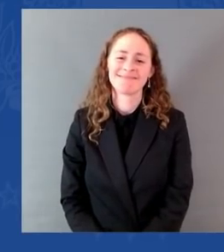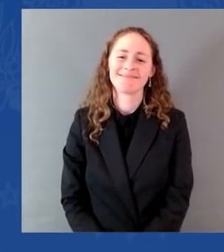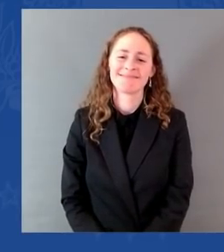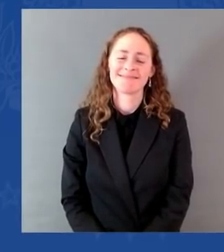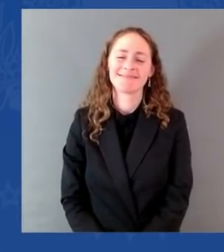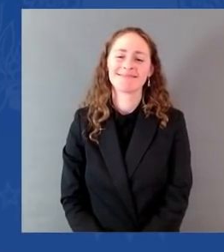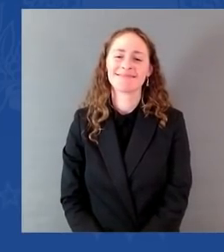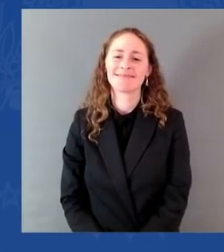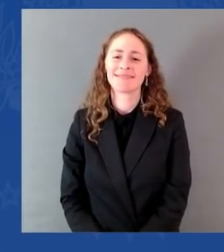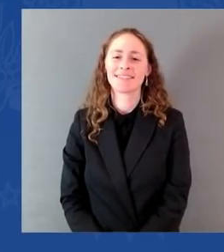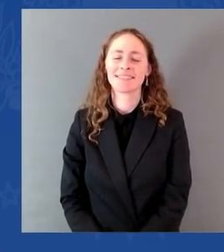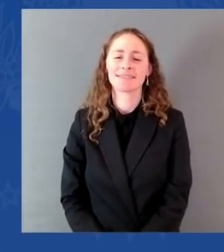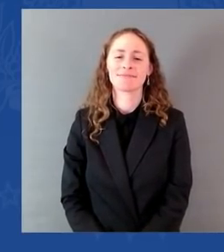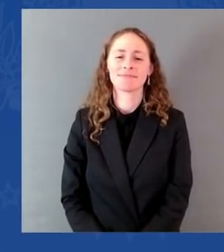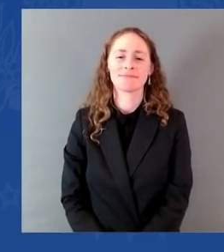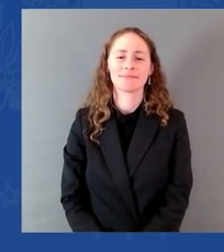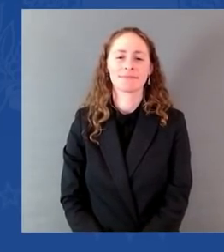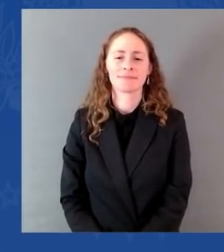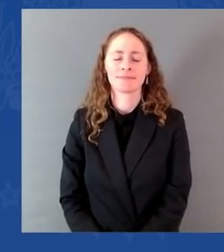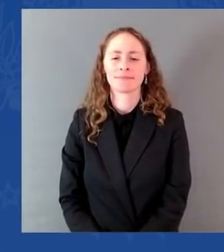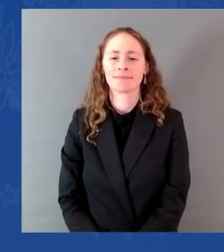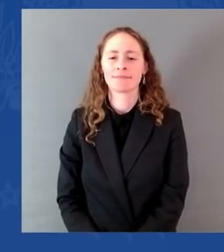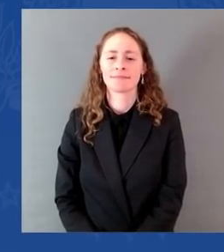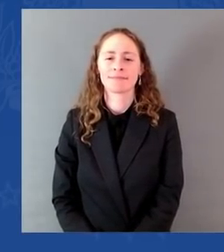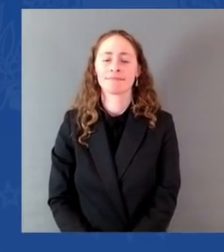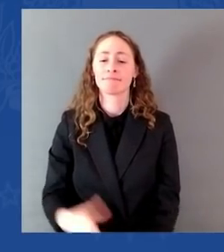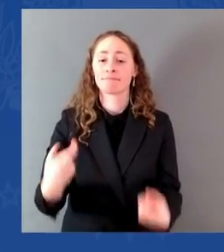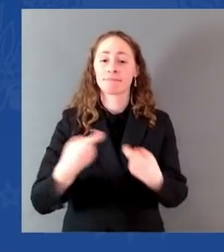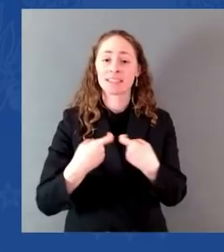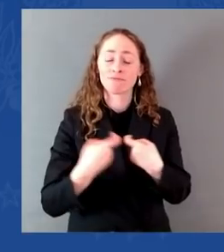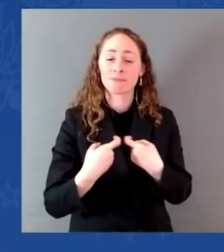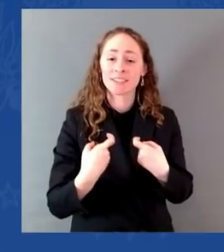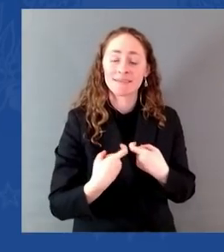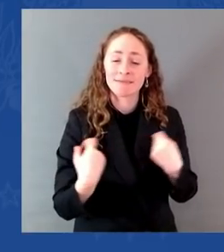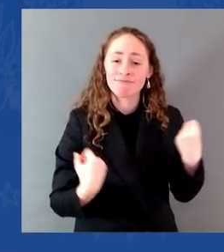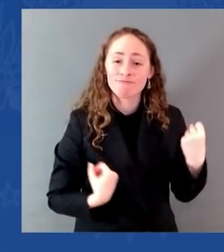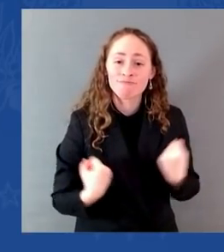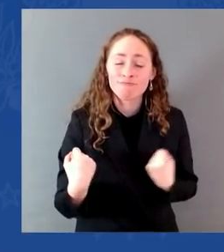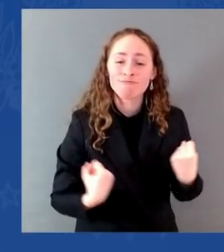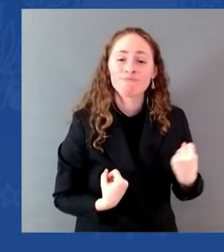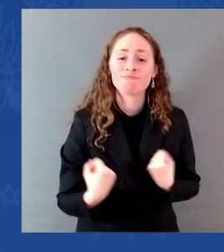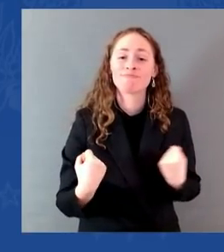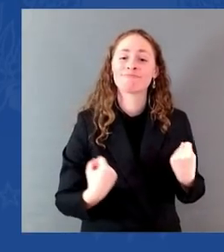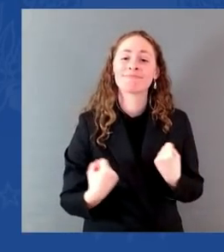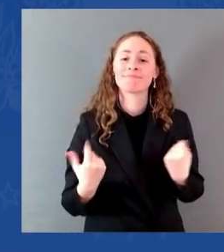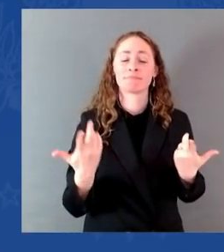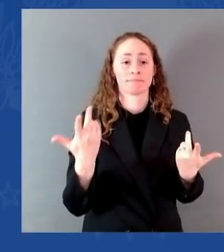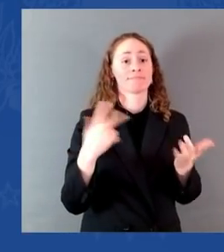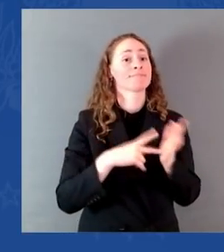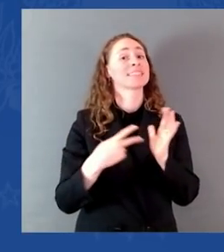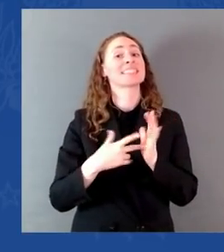They're good for the environment. And they're making them free for all riders. Mayor, you're helping regular riders